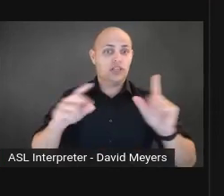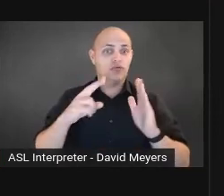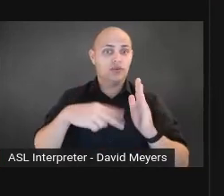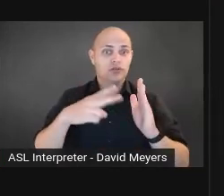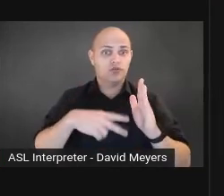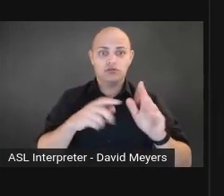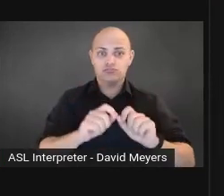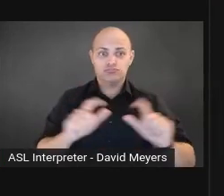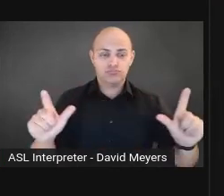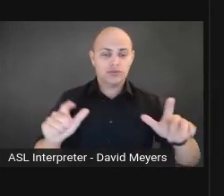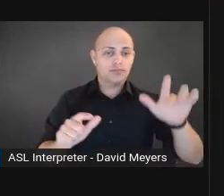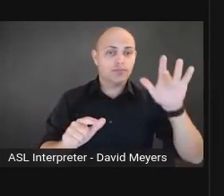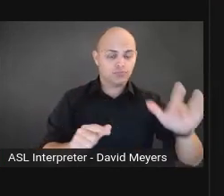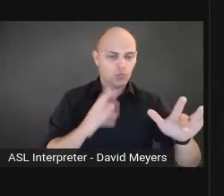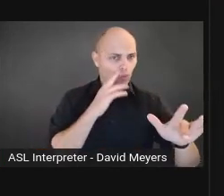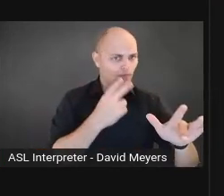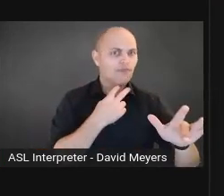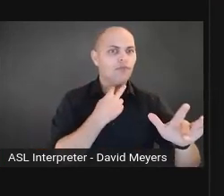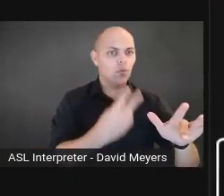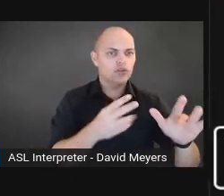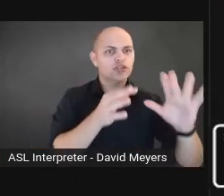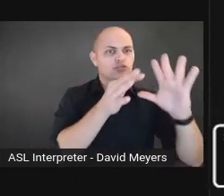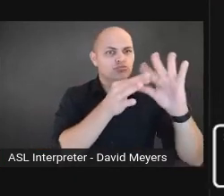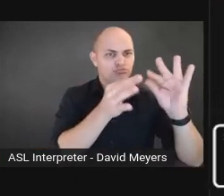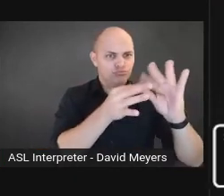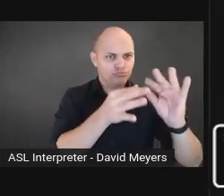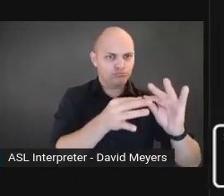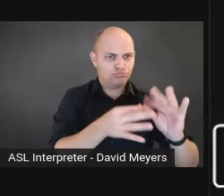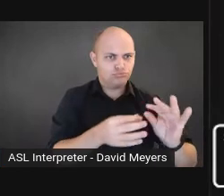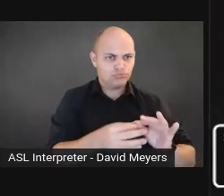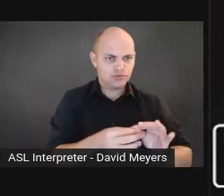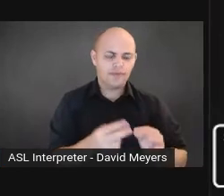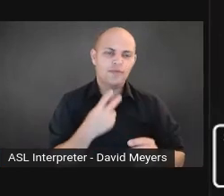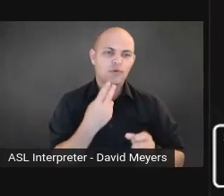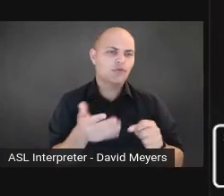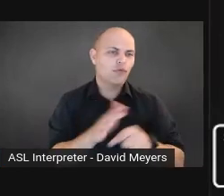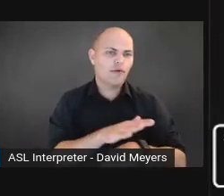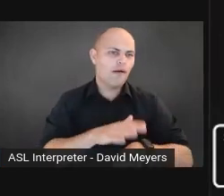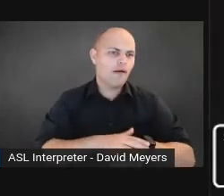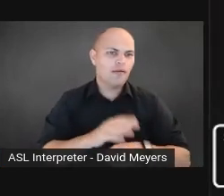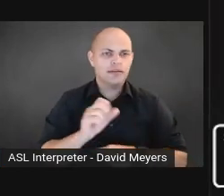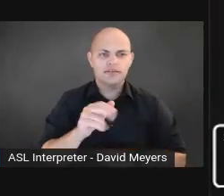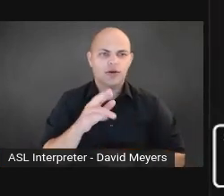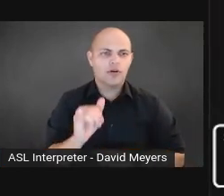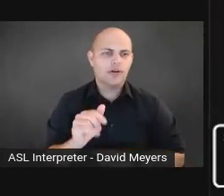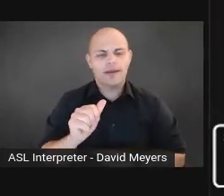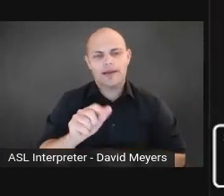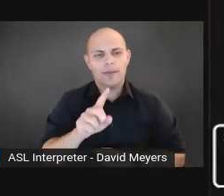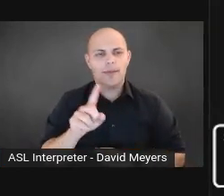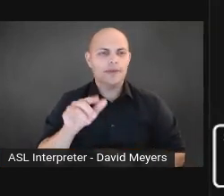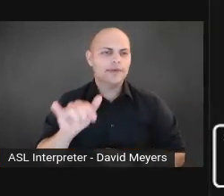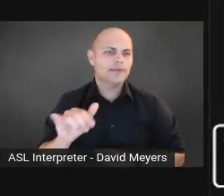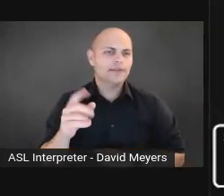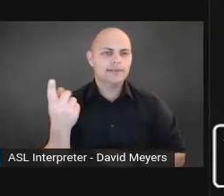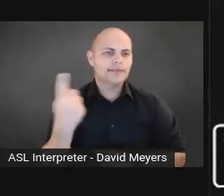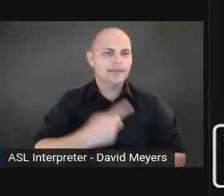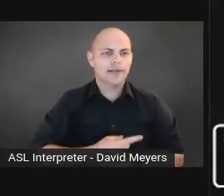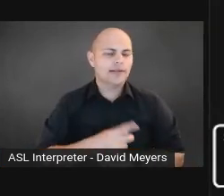VoiceOver on Safari, A11Y Day Demo, Private Browsing window, visited, link, WordPress Accessibility Day 2022, has keyboard focus [unintelligible] accordion.